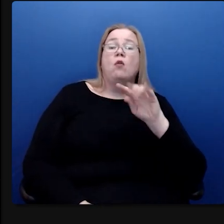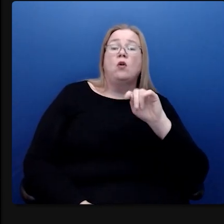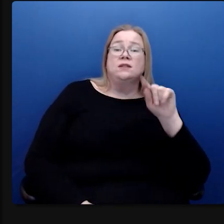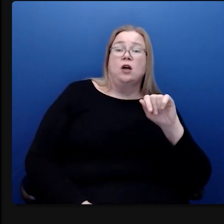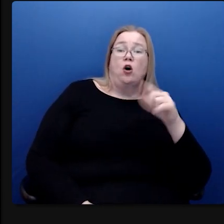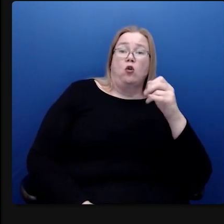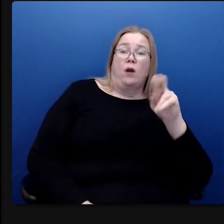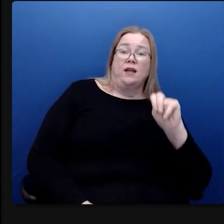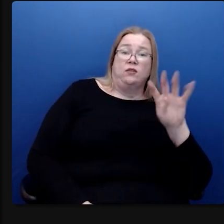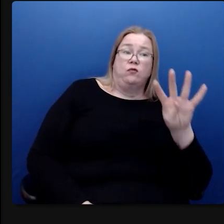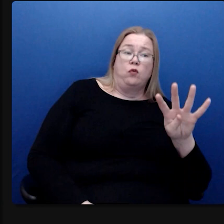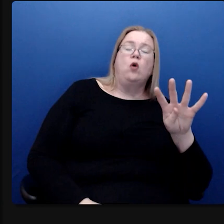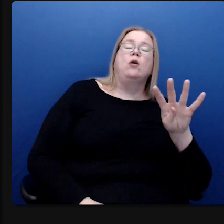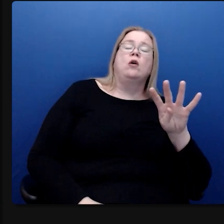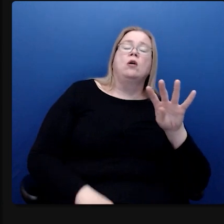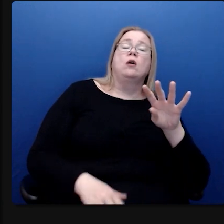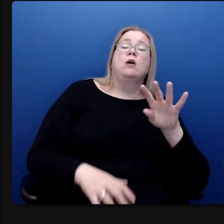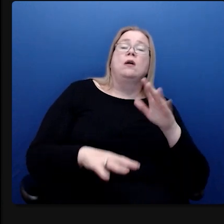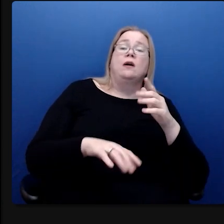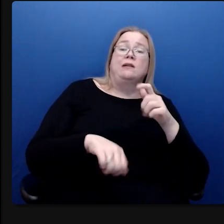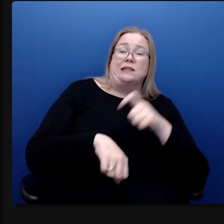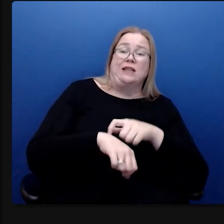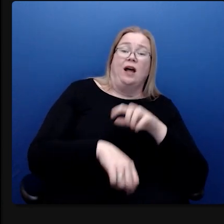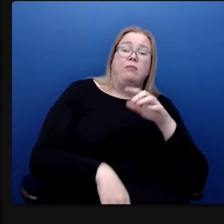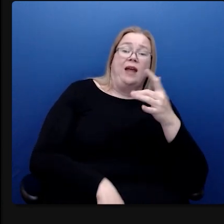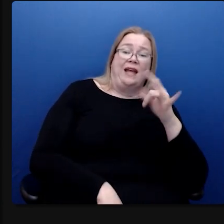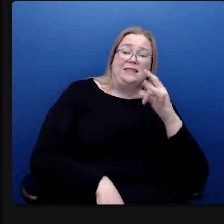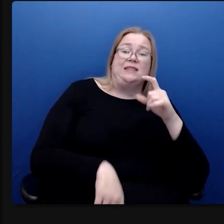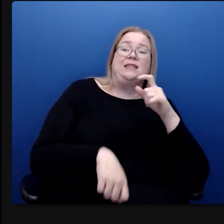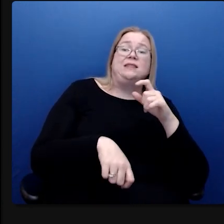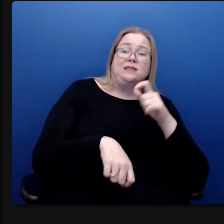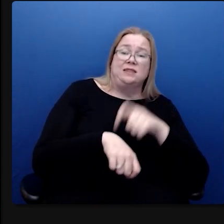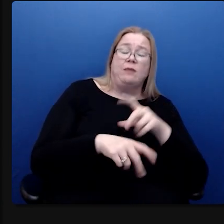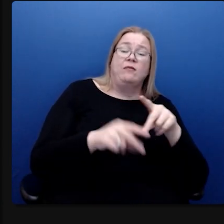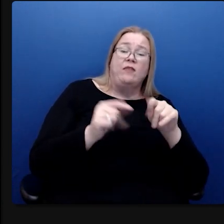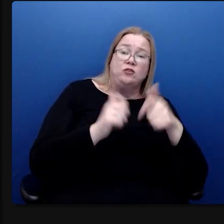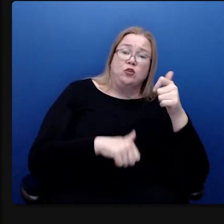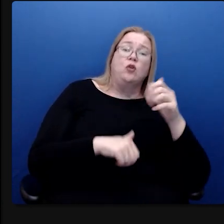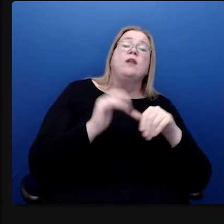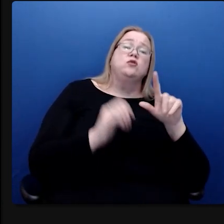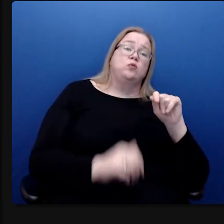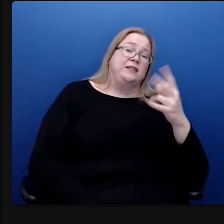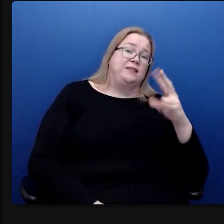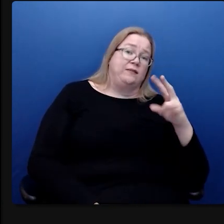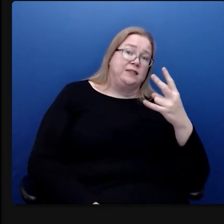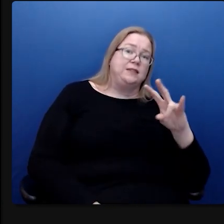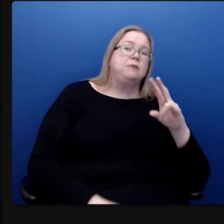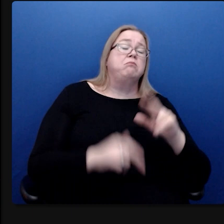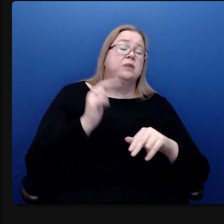For Forza Horizon 4, the link times are 18x faster compared to Visual Studio 2017,